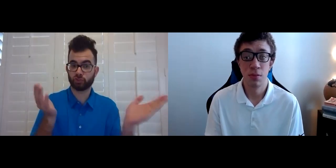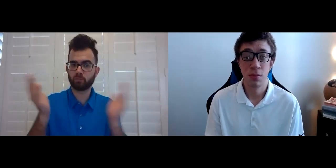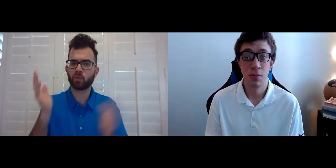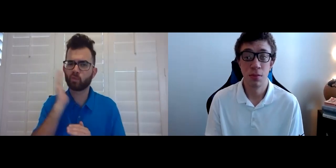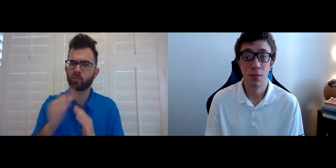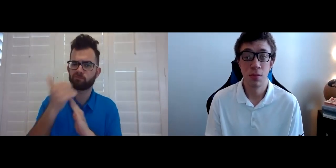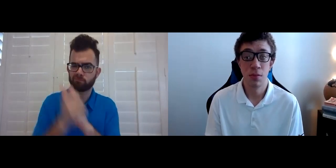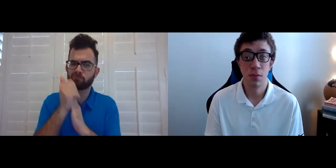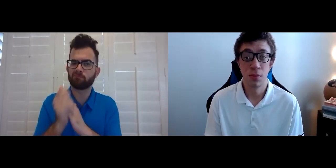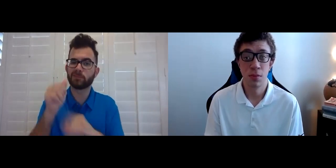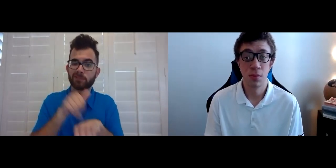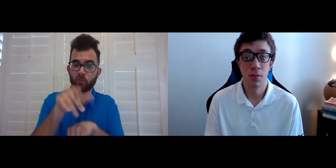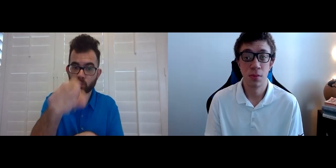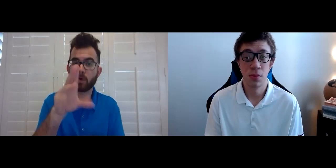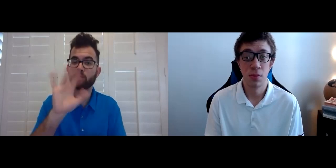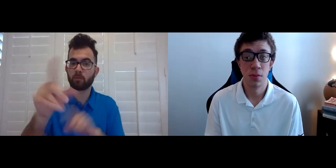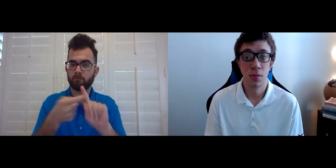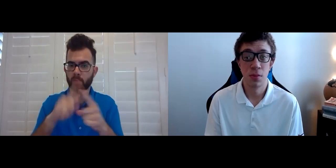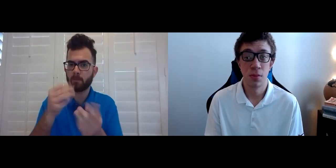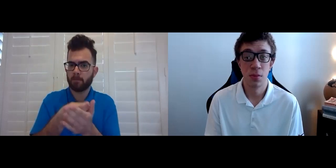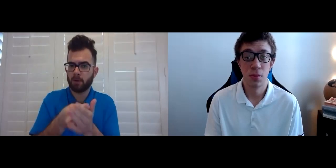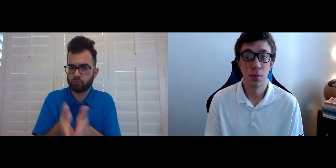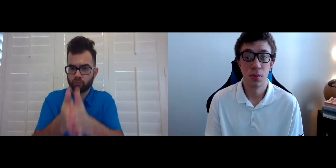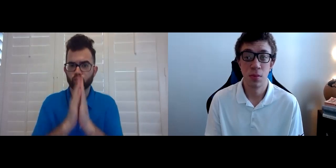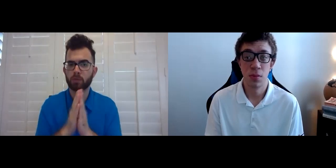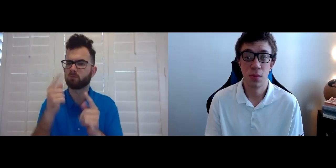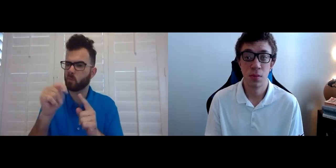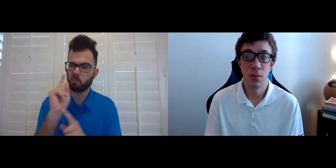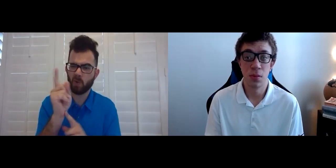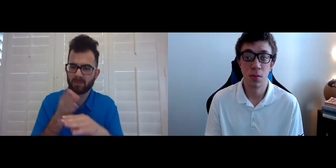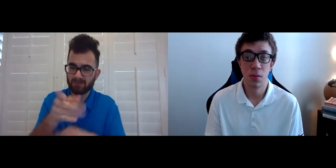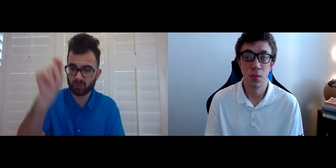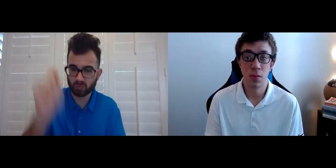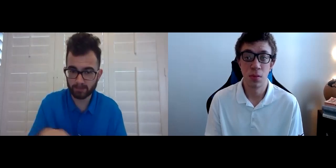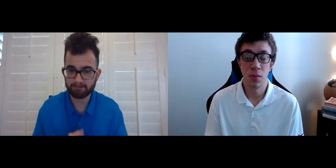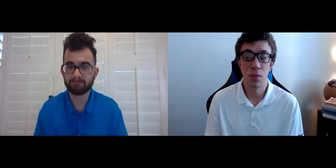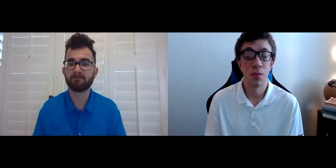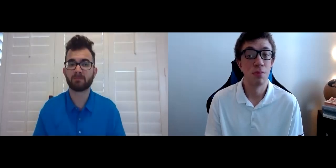subscriptions, and more. The service automatically sends you and your friends a money